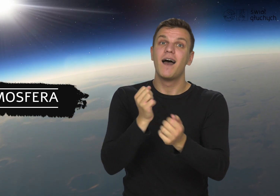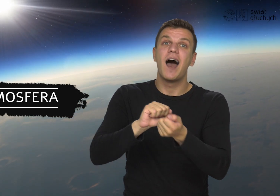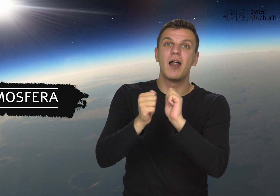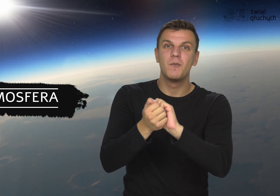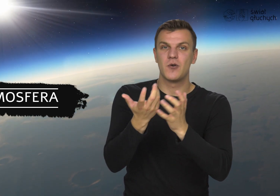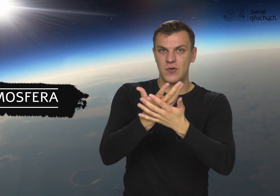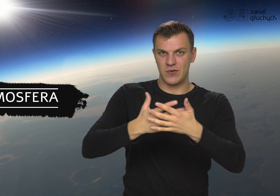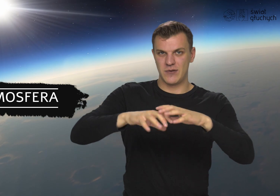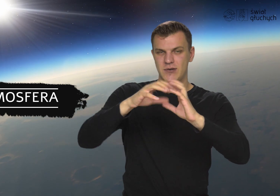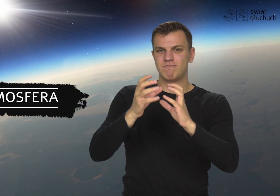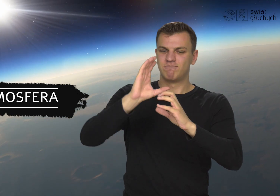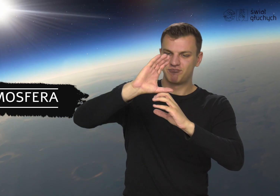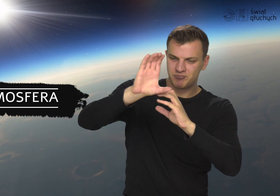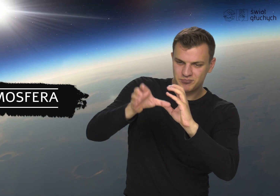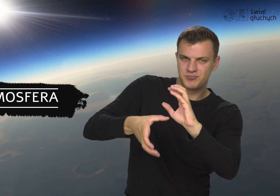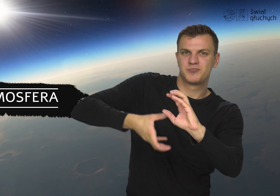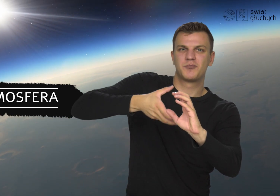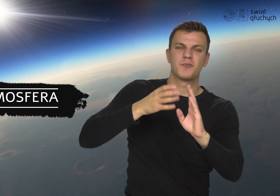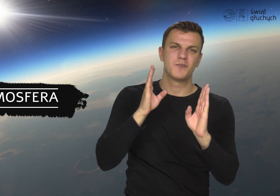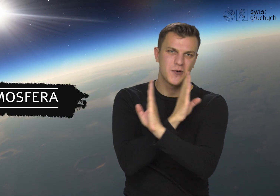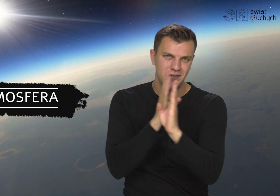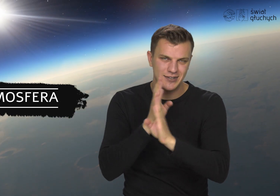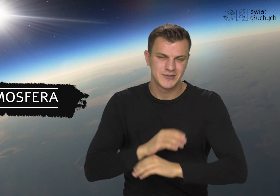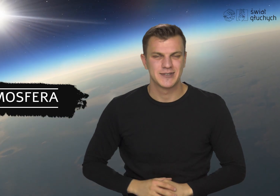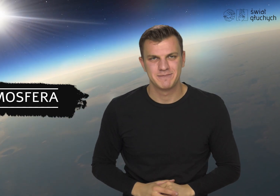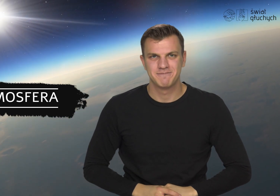or EARTH PLANET SURROUNDED BY AIR.